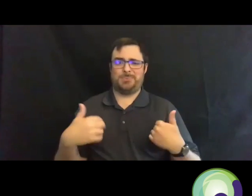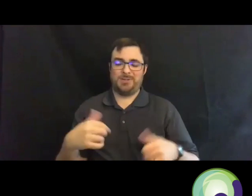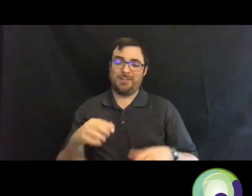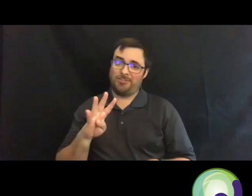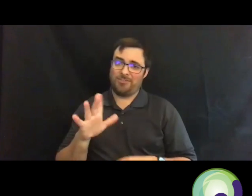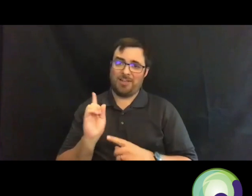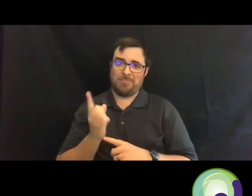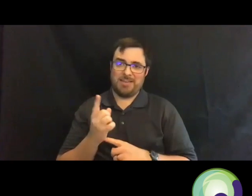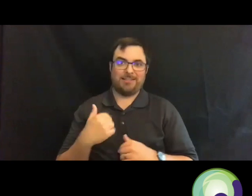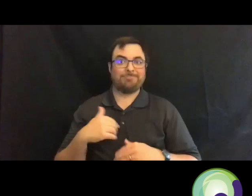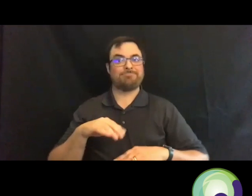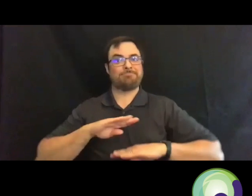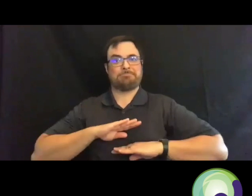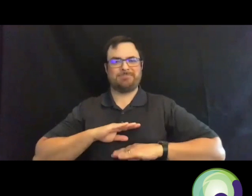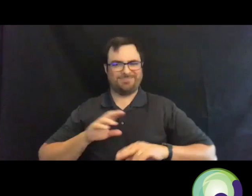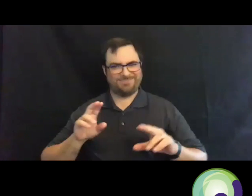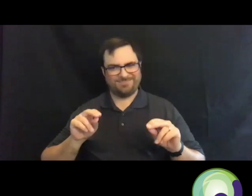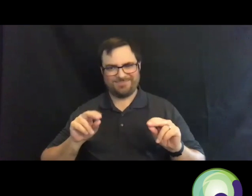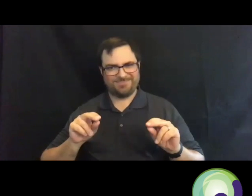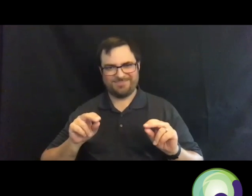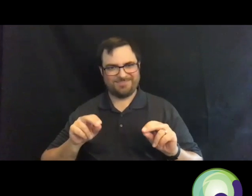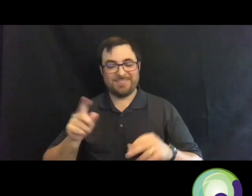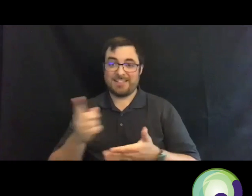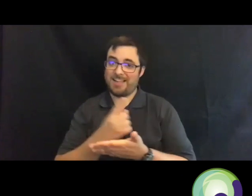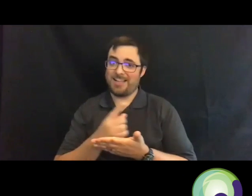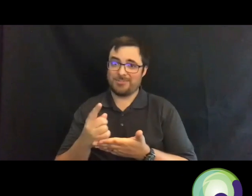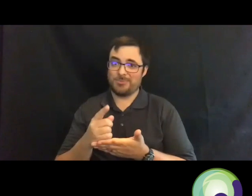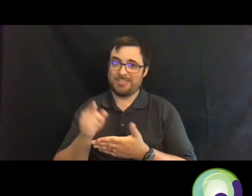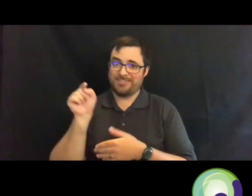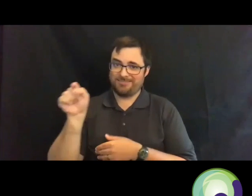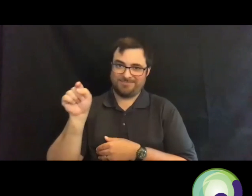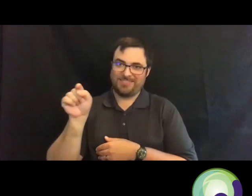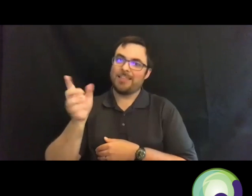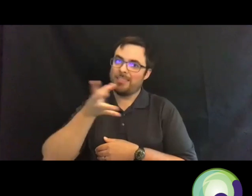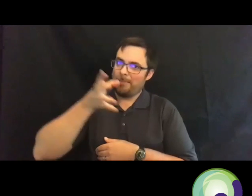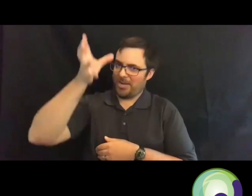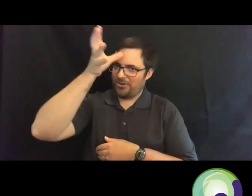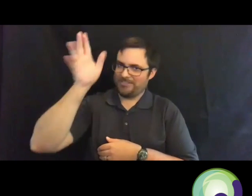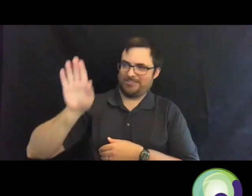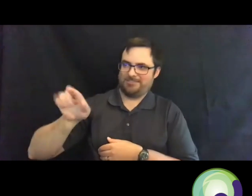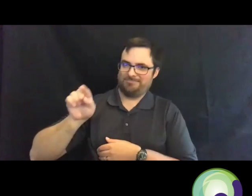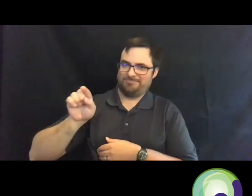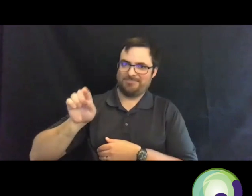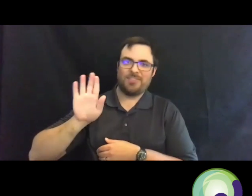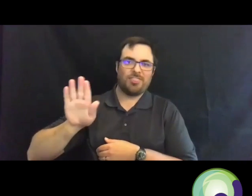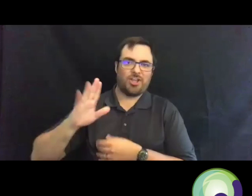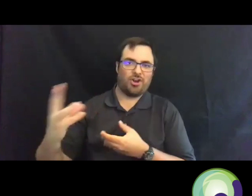helped them make the gains that I saw in that next week session, no way it was what the parents did after I left and certainly..